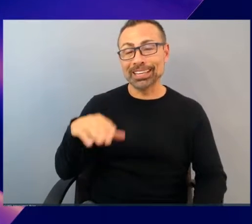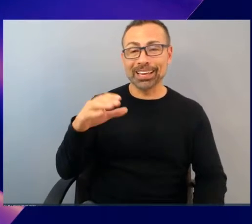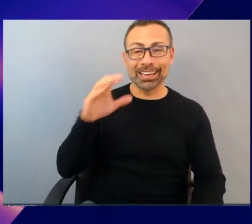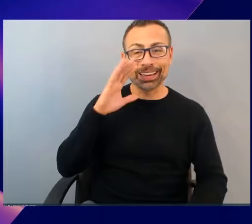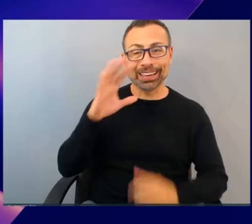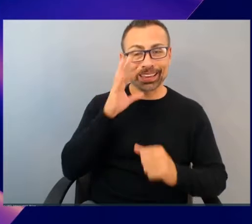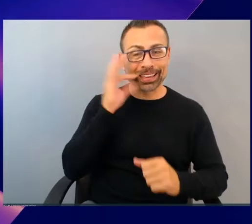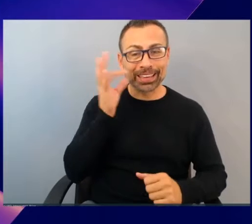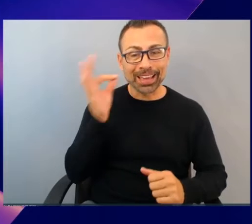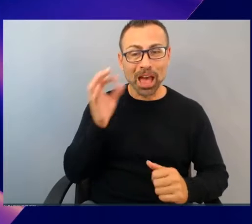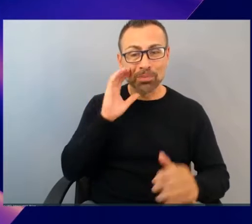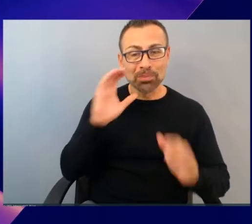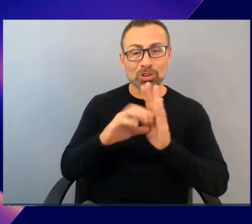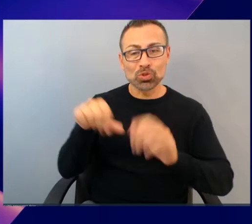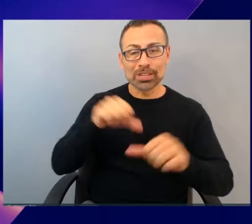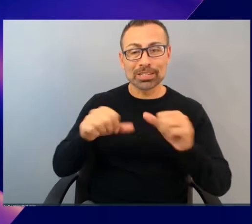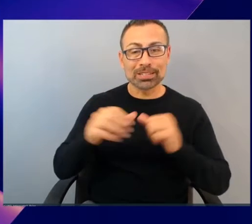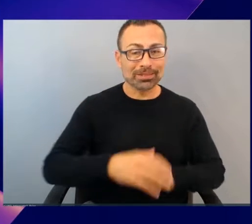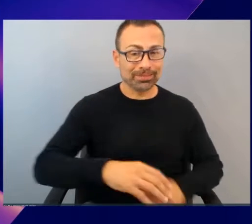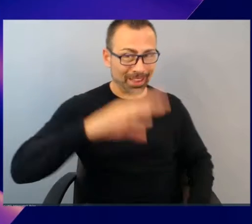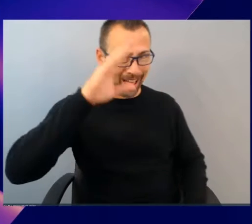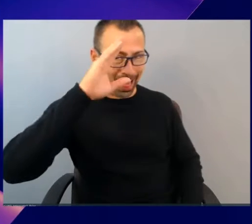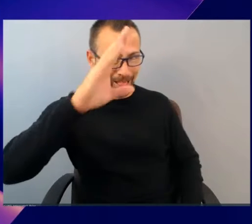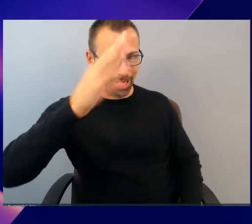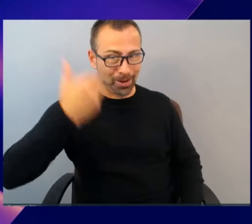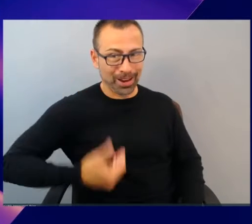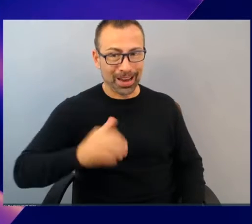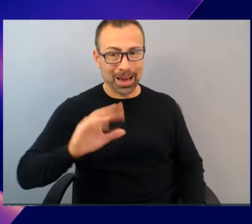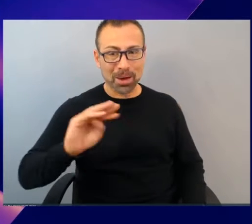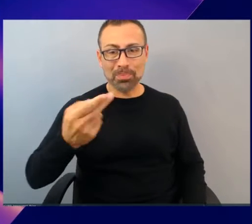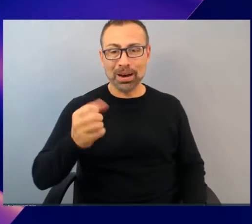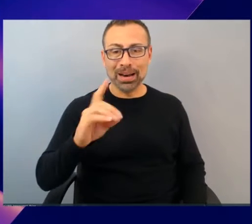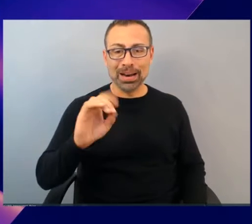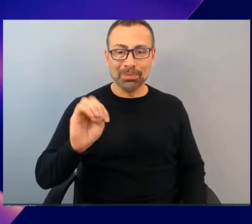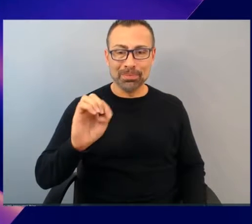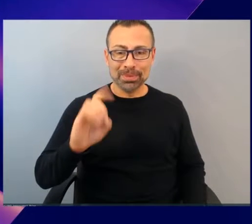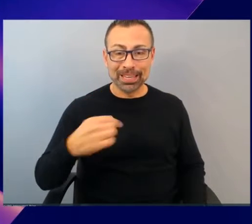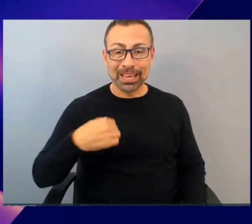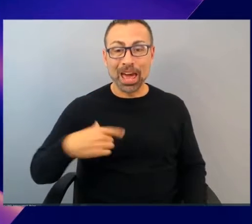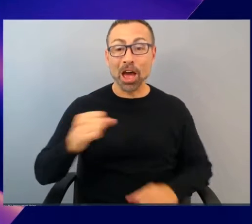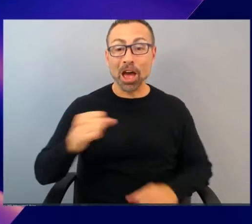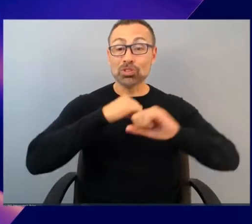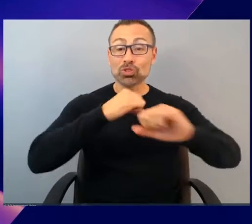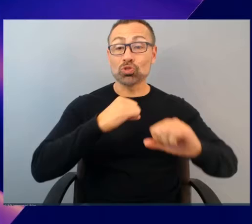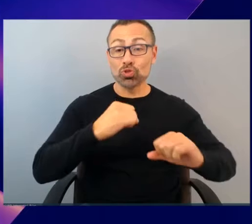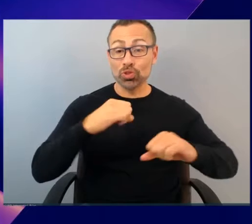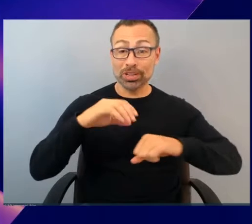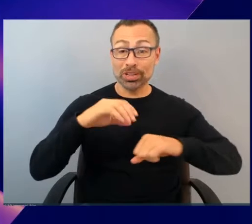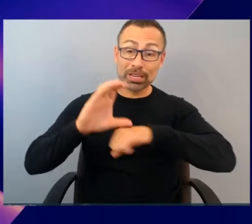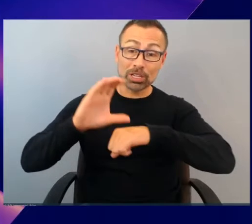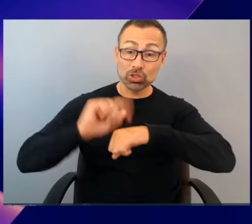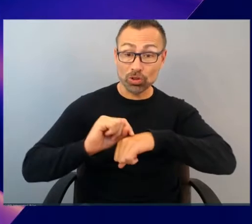Hi everyone, I'm Mohammed Rafathullah. I'm a security consultant with the Customer Incident and Response Team.